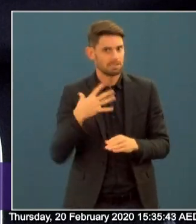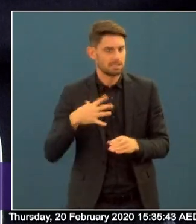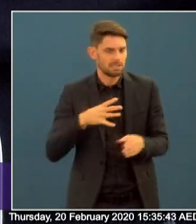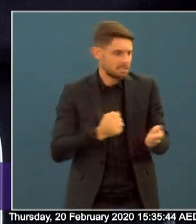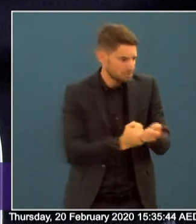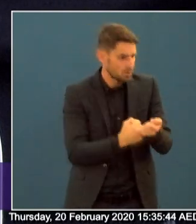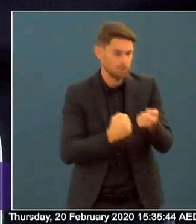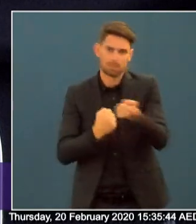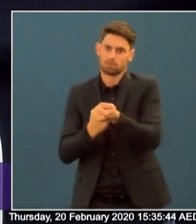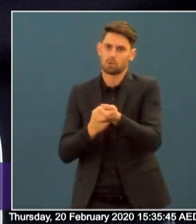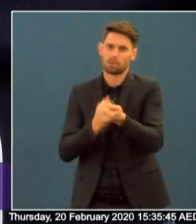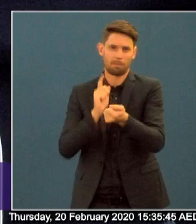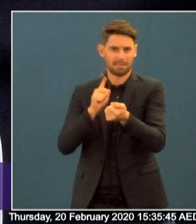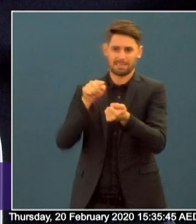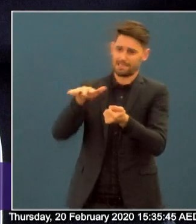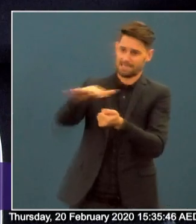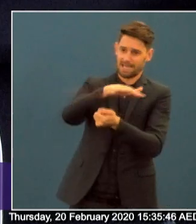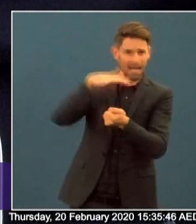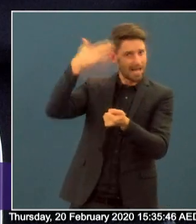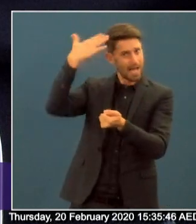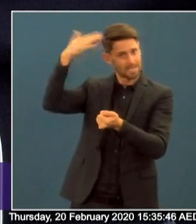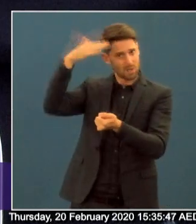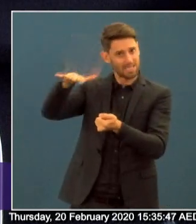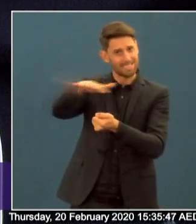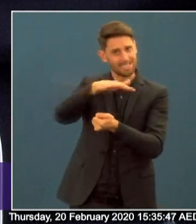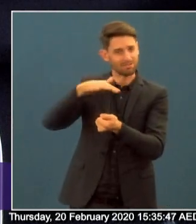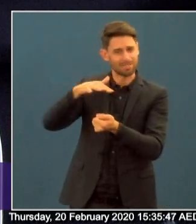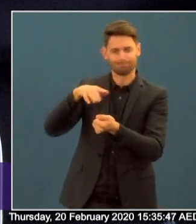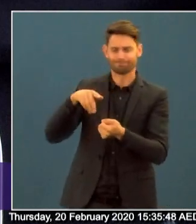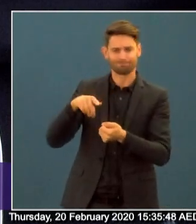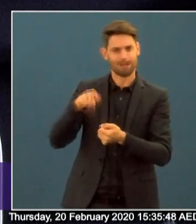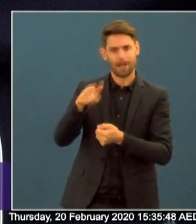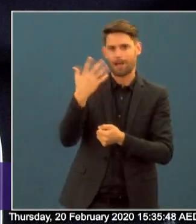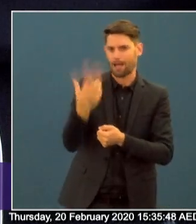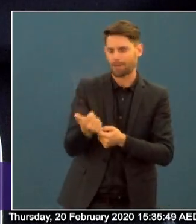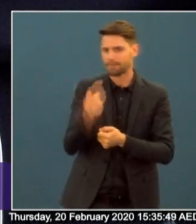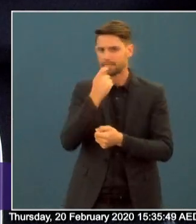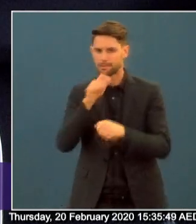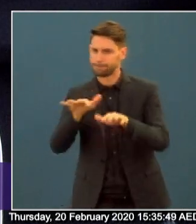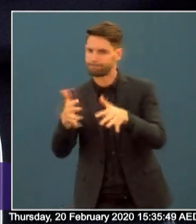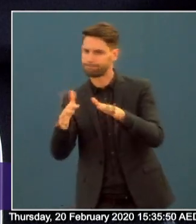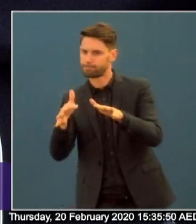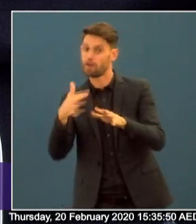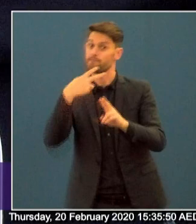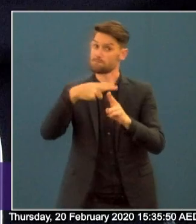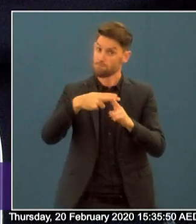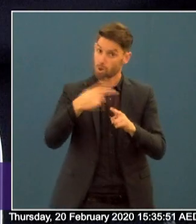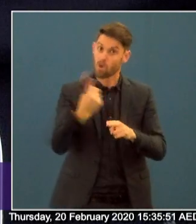But that adult health care sector, I think, is an identified gap for people with intellectual disability.